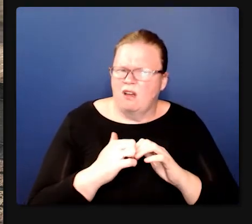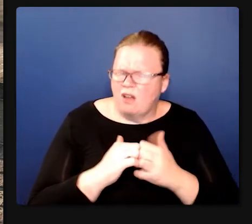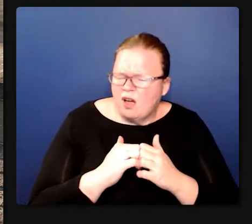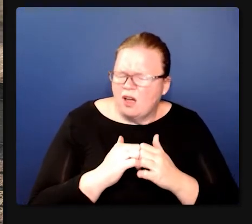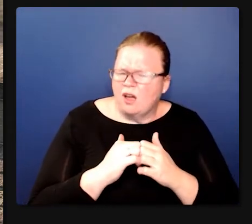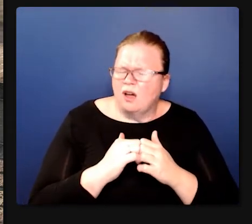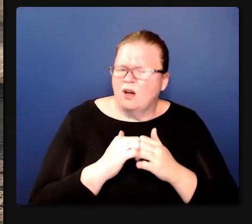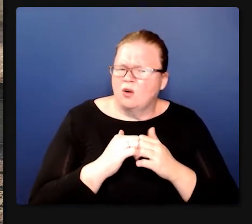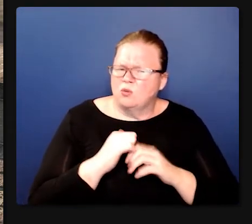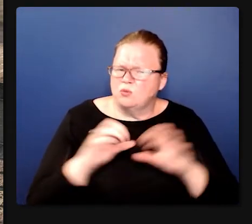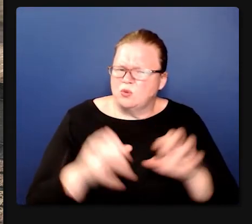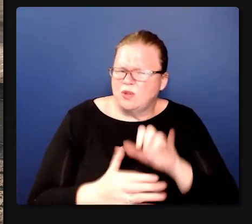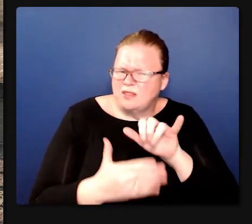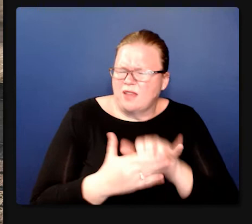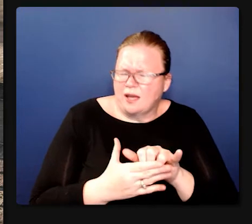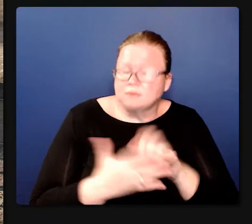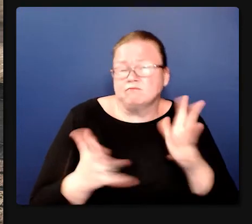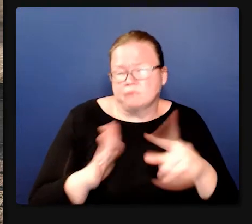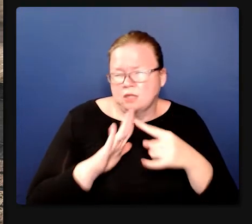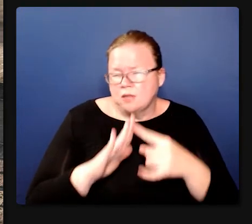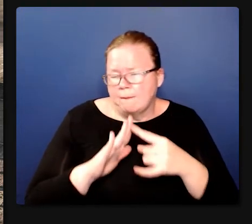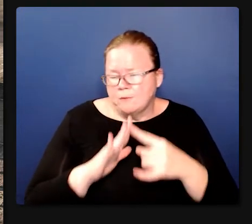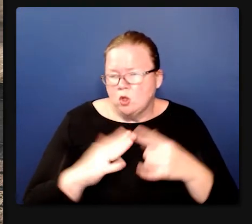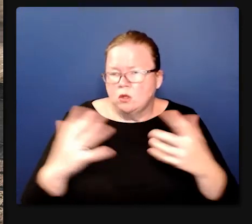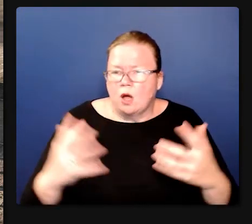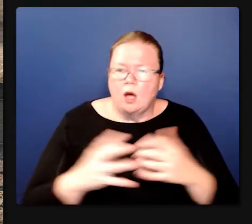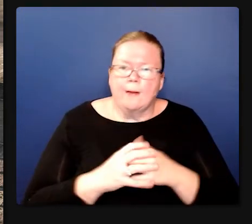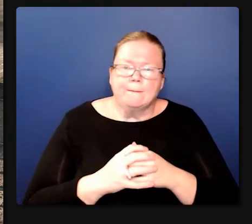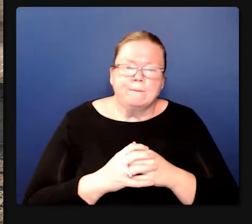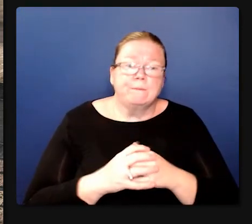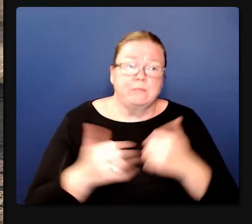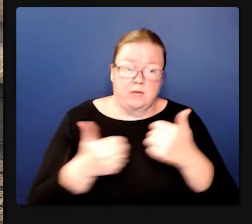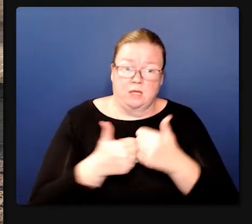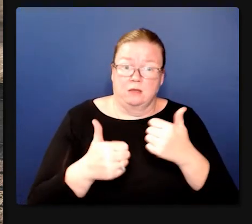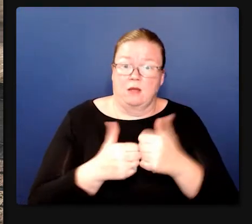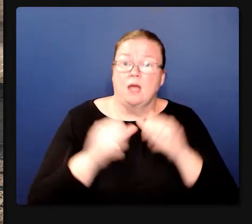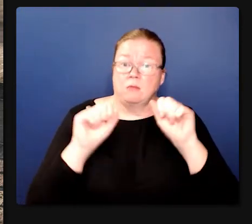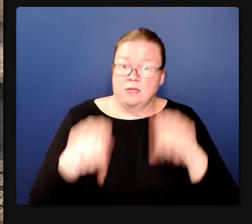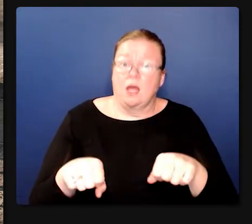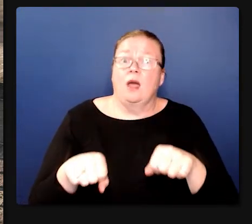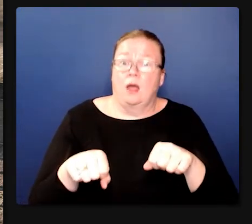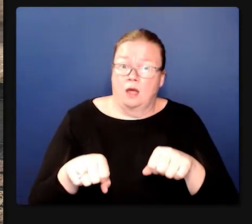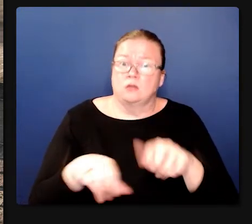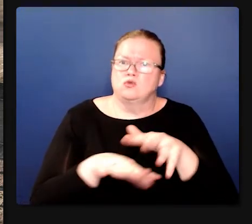How they would do it is, for example, the game can be slow